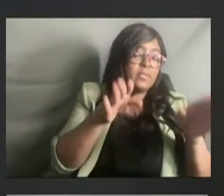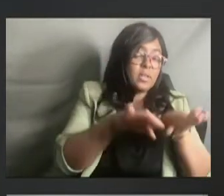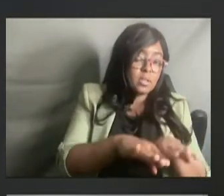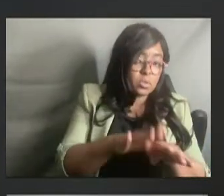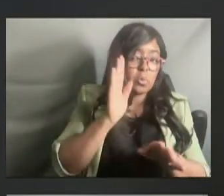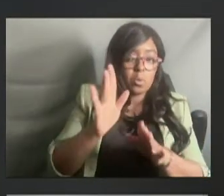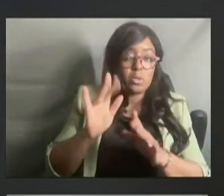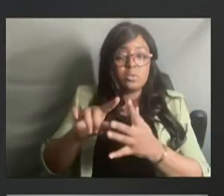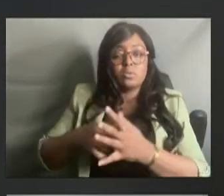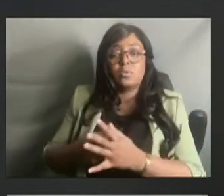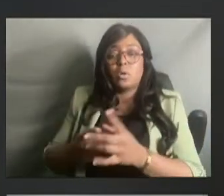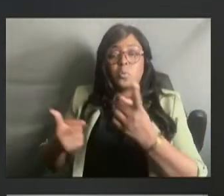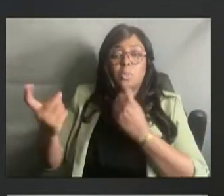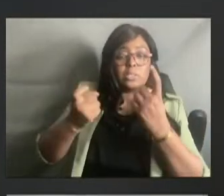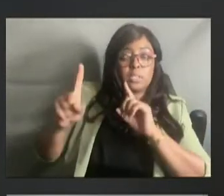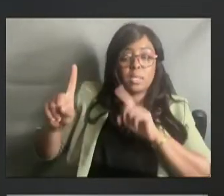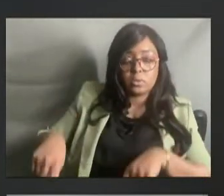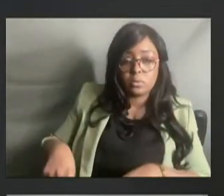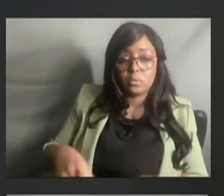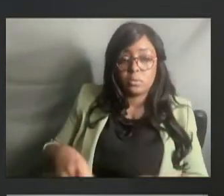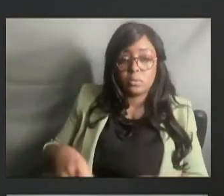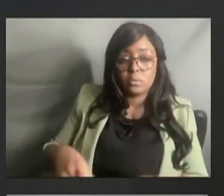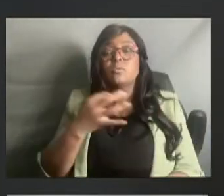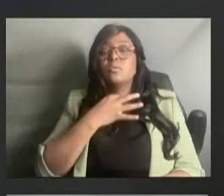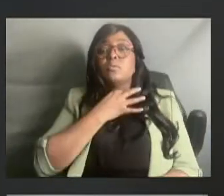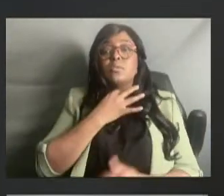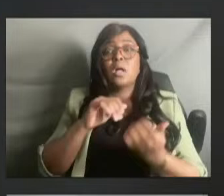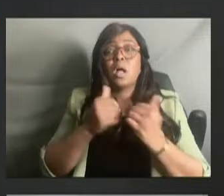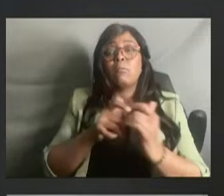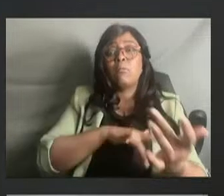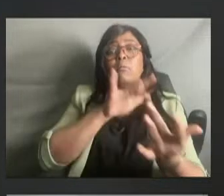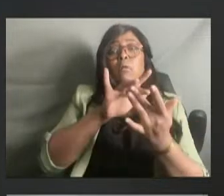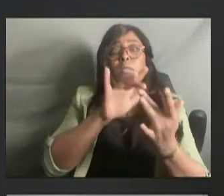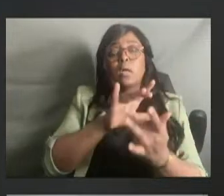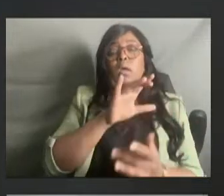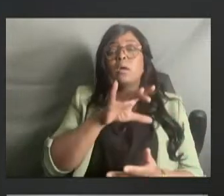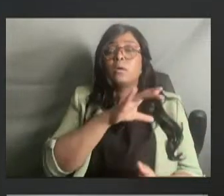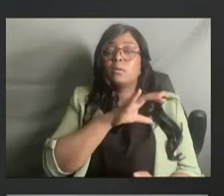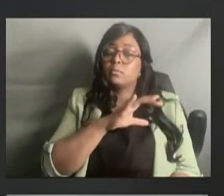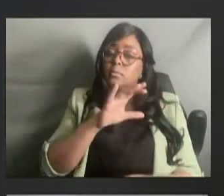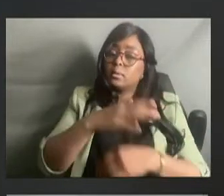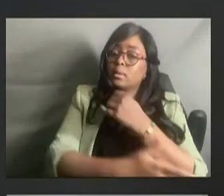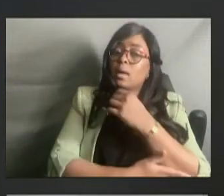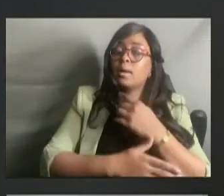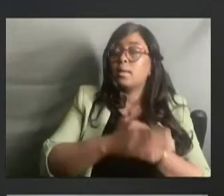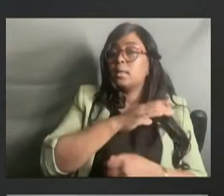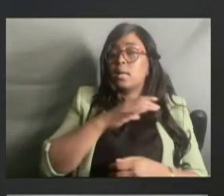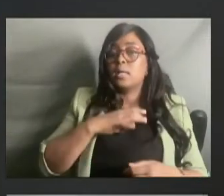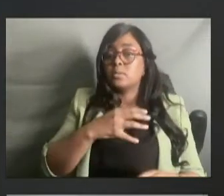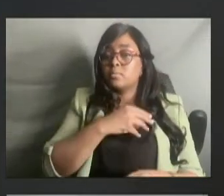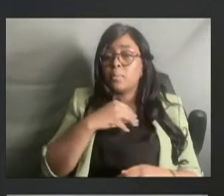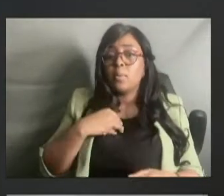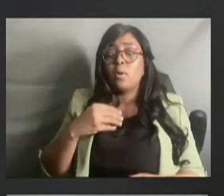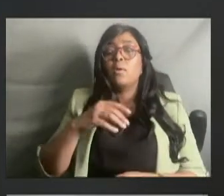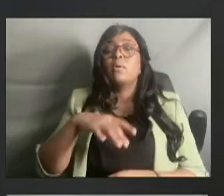you we're going to get to the fun stuff. The questions soon. If you were wondering how to get